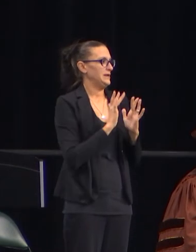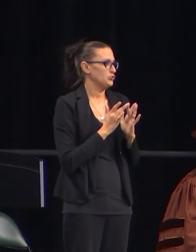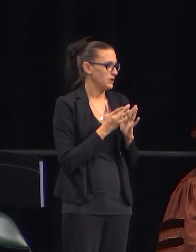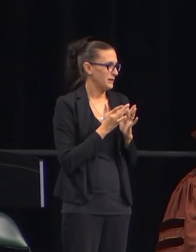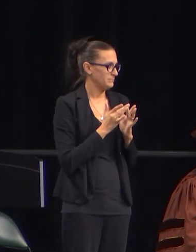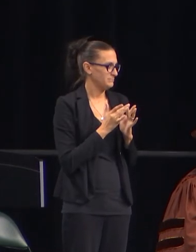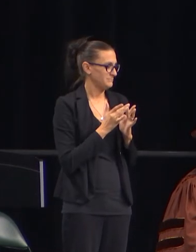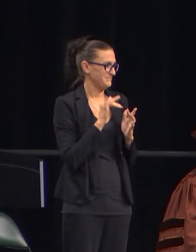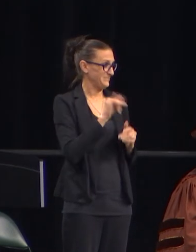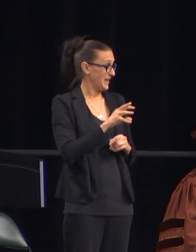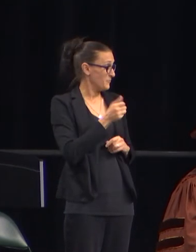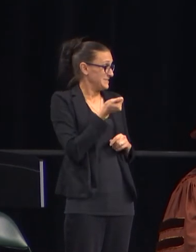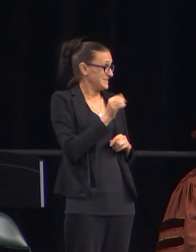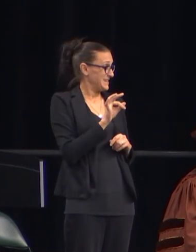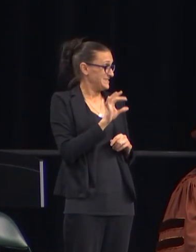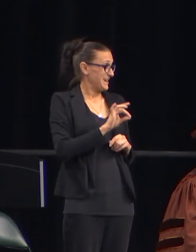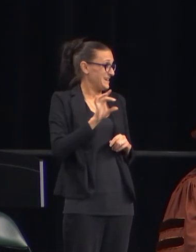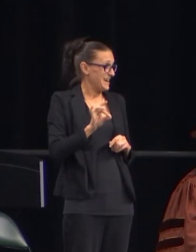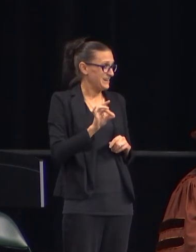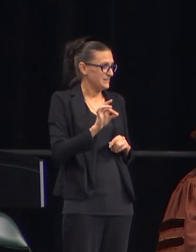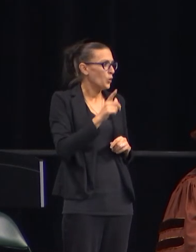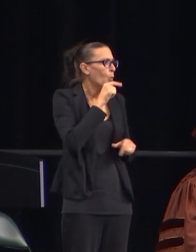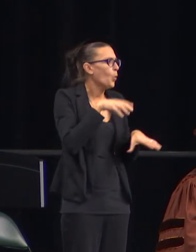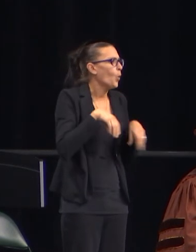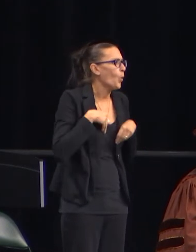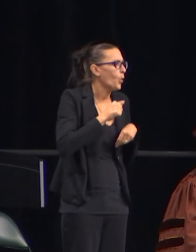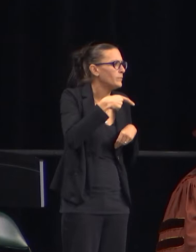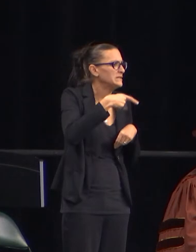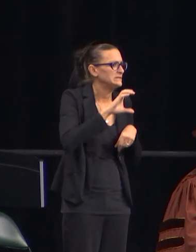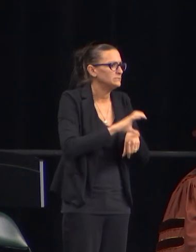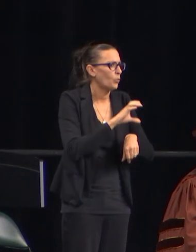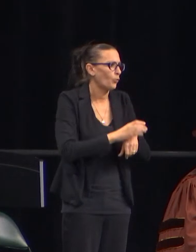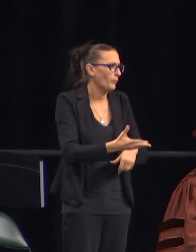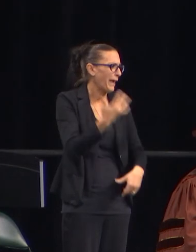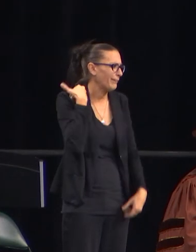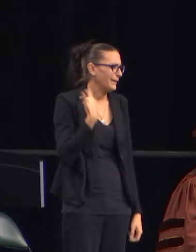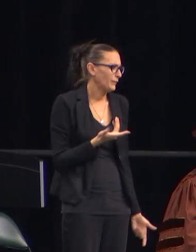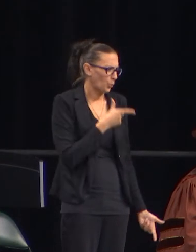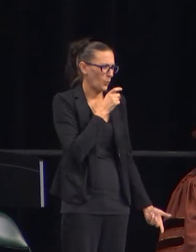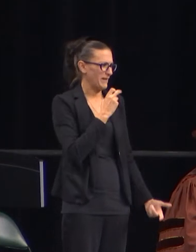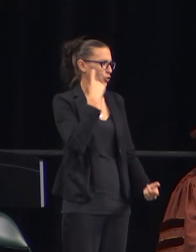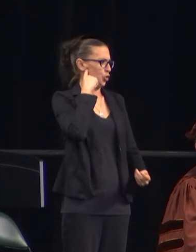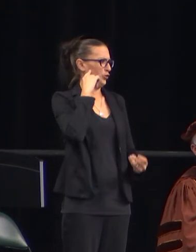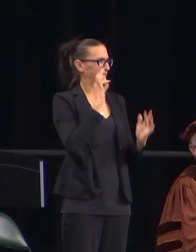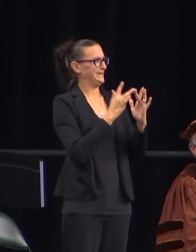That was 1988. Who owned a PC back then? Who had ever heard of the internet?